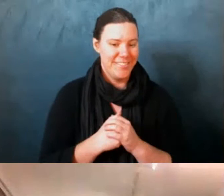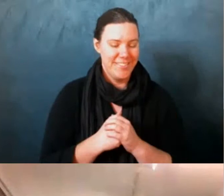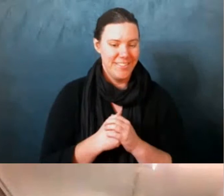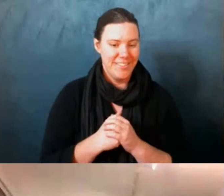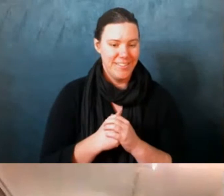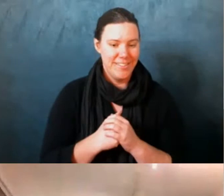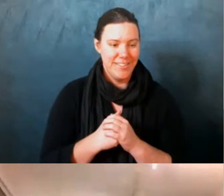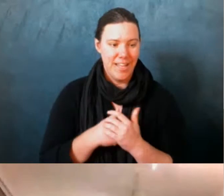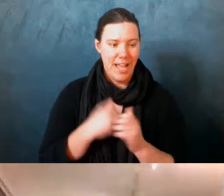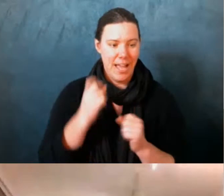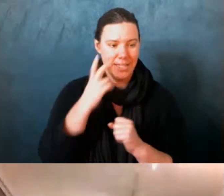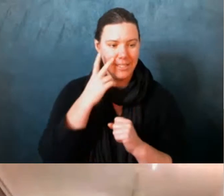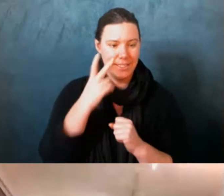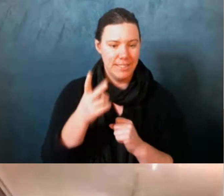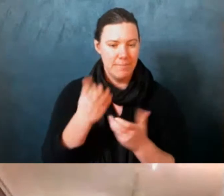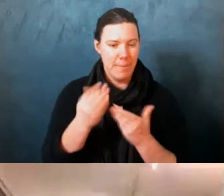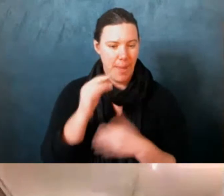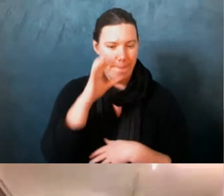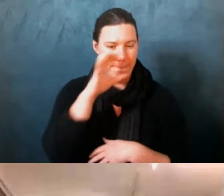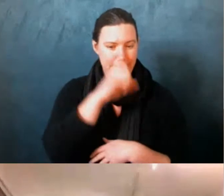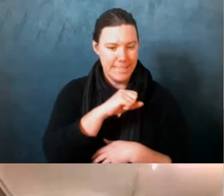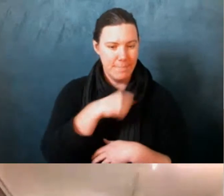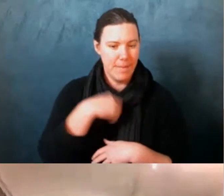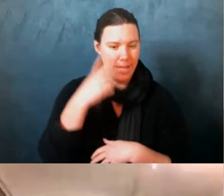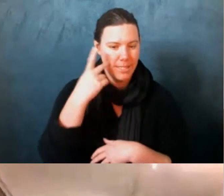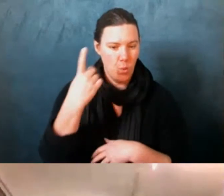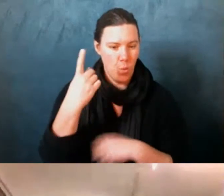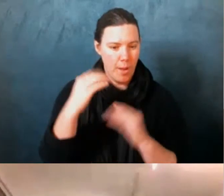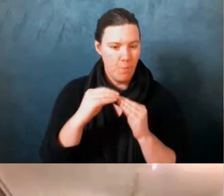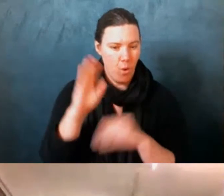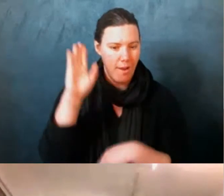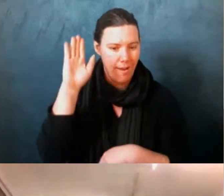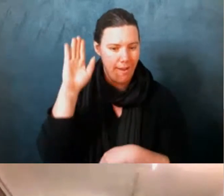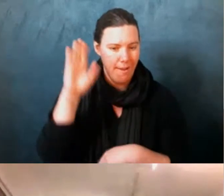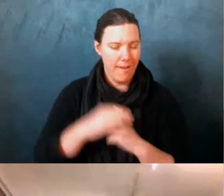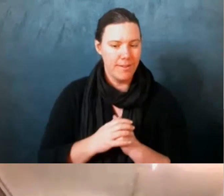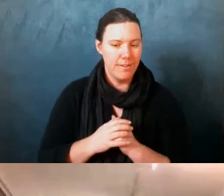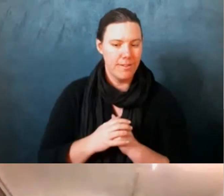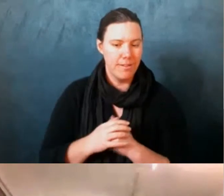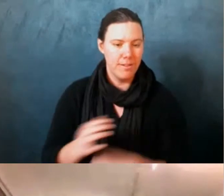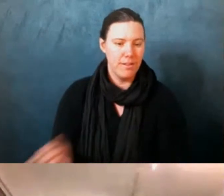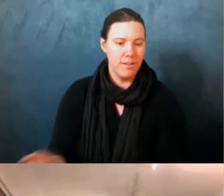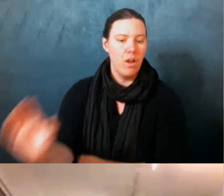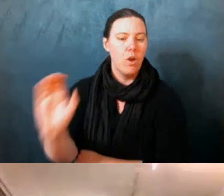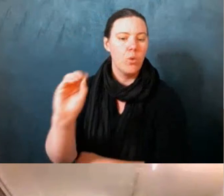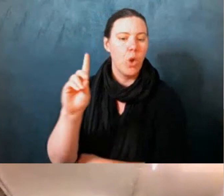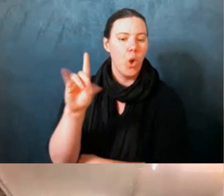I see, maybe I'm missing, but I see one more hand up. Cody Mane?